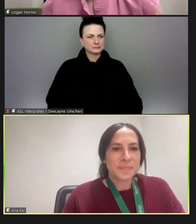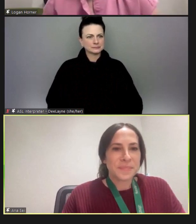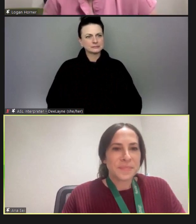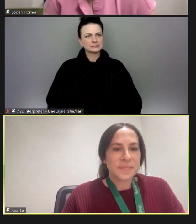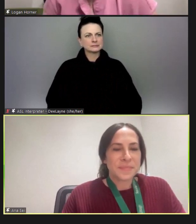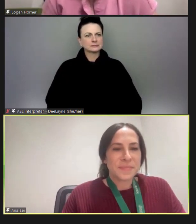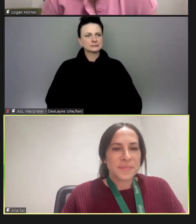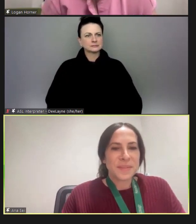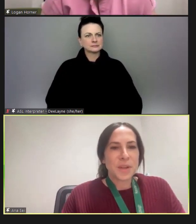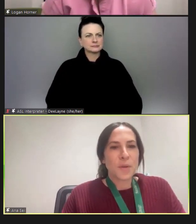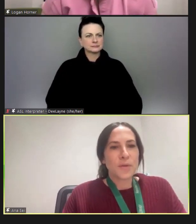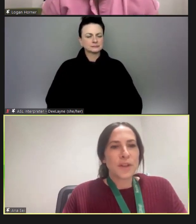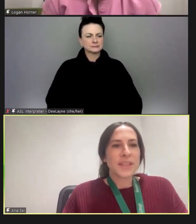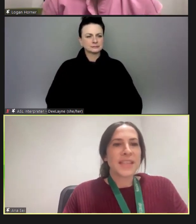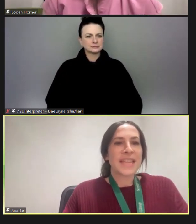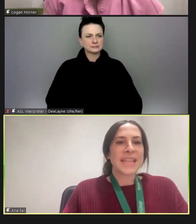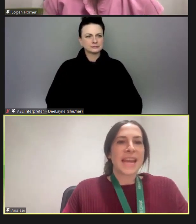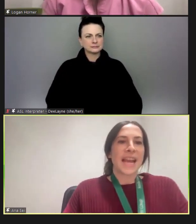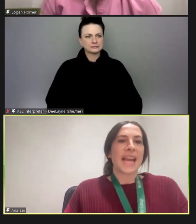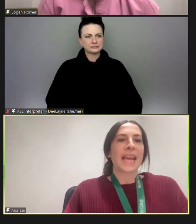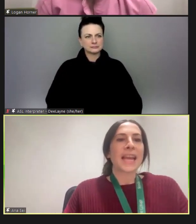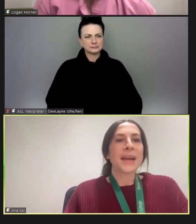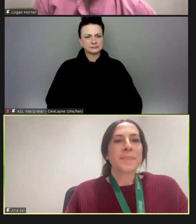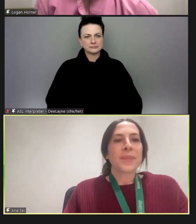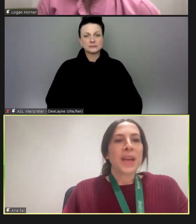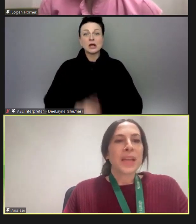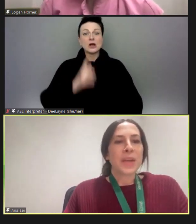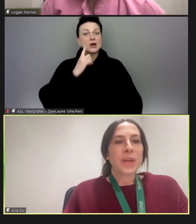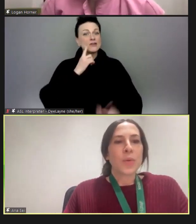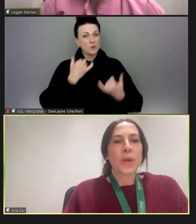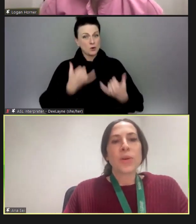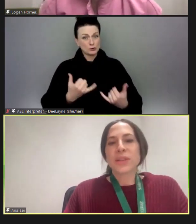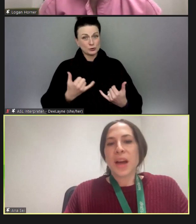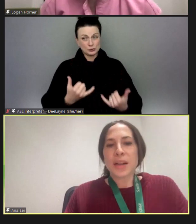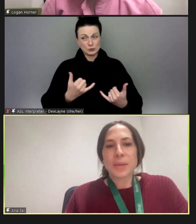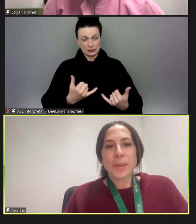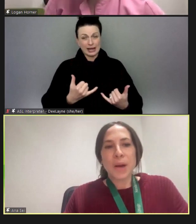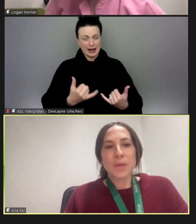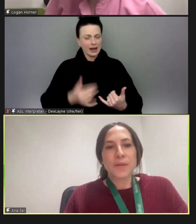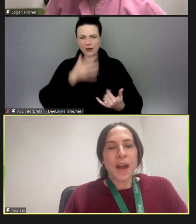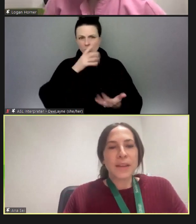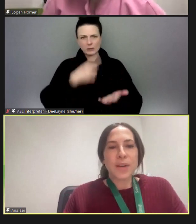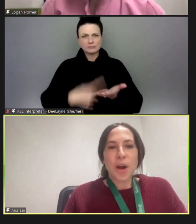information so for